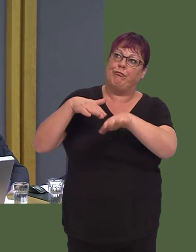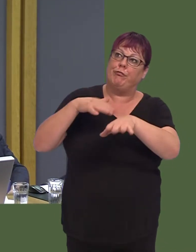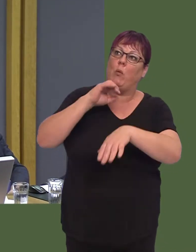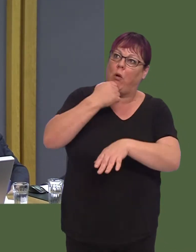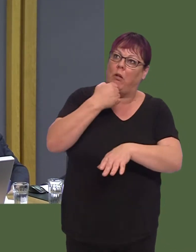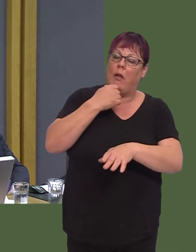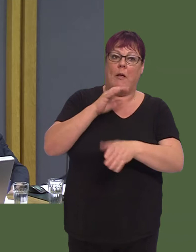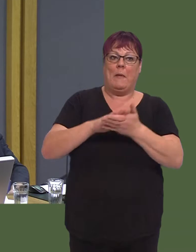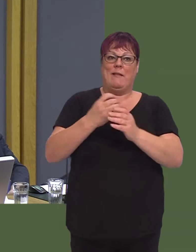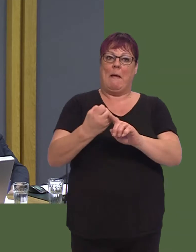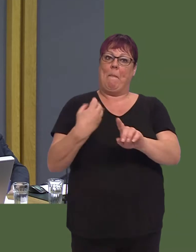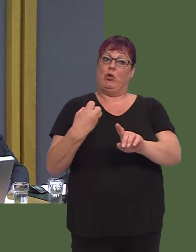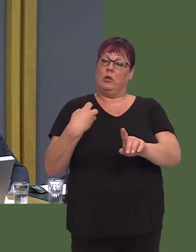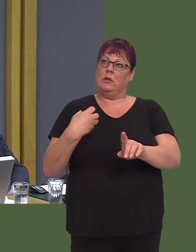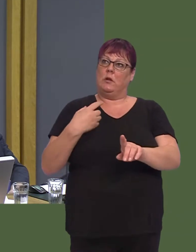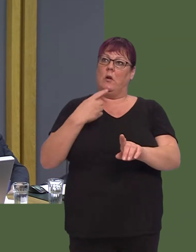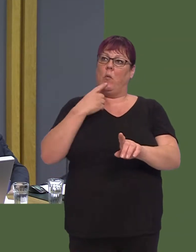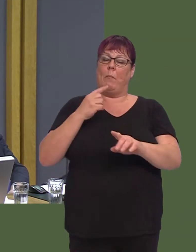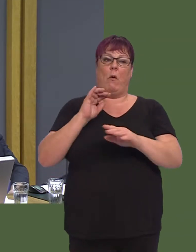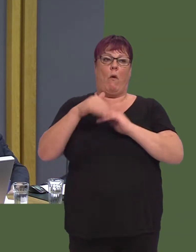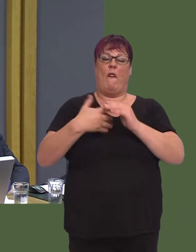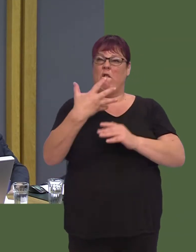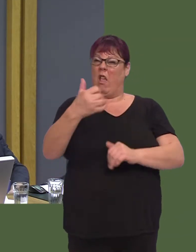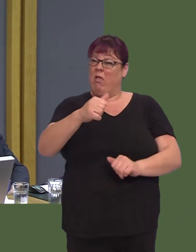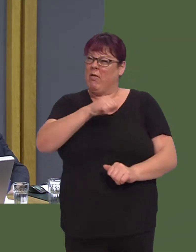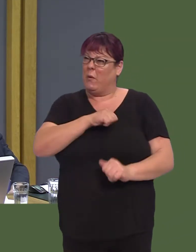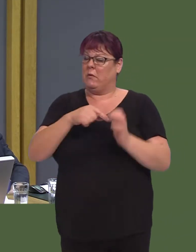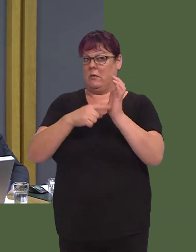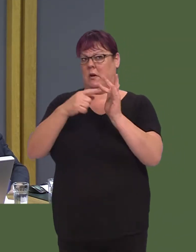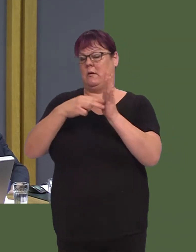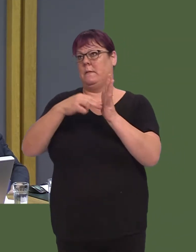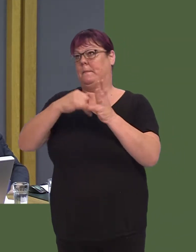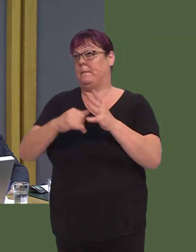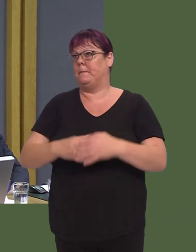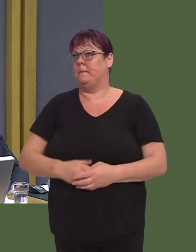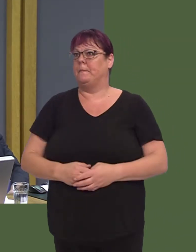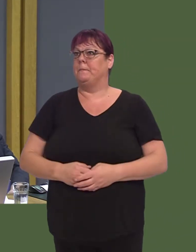a day, increasing the emissions by 500,000 tonnes.